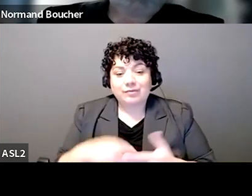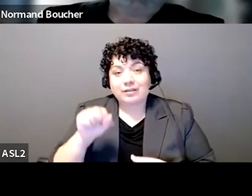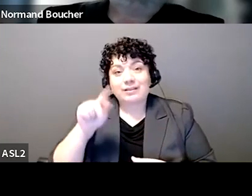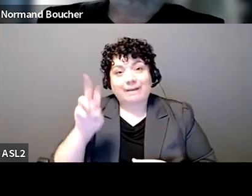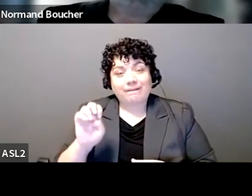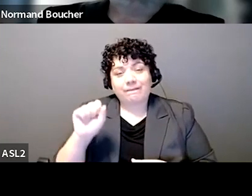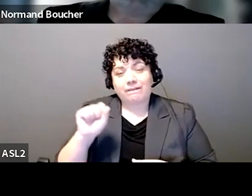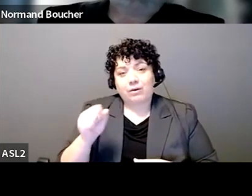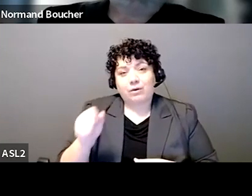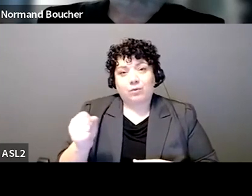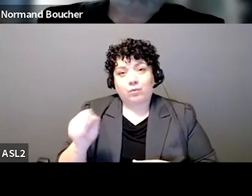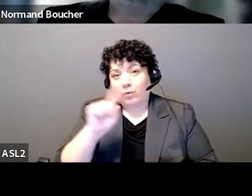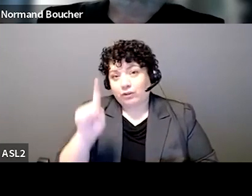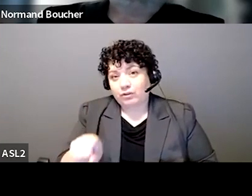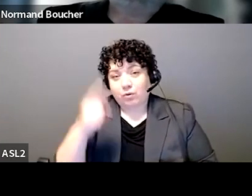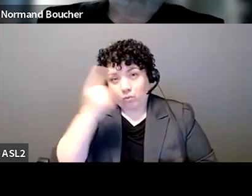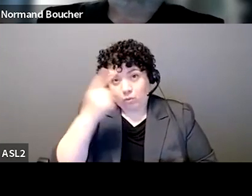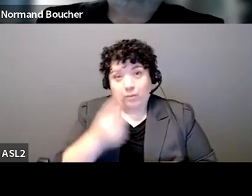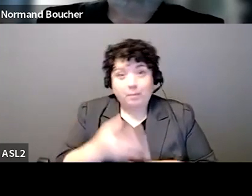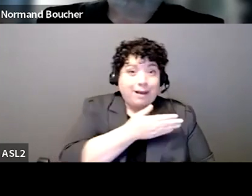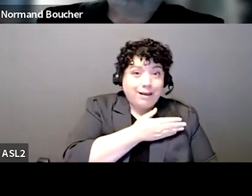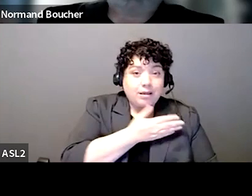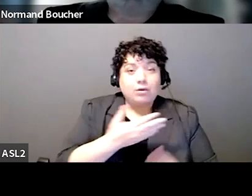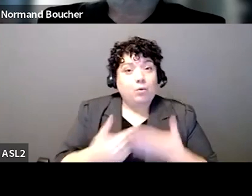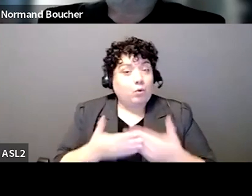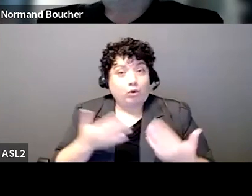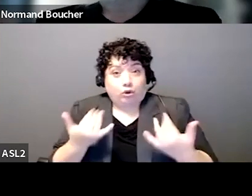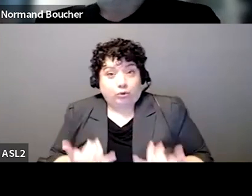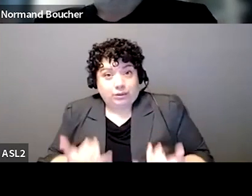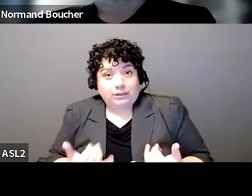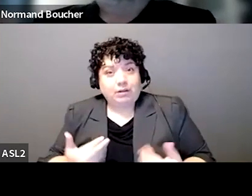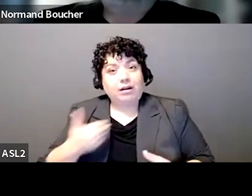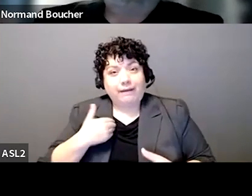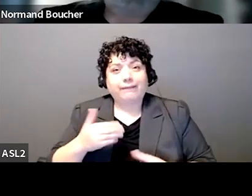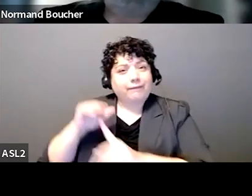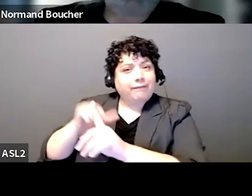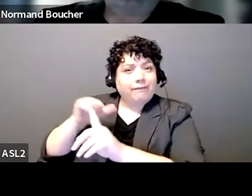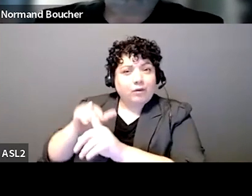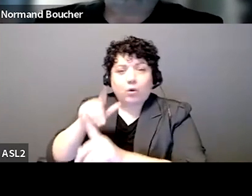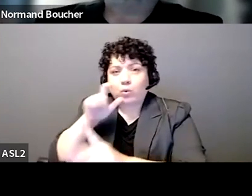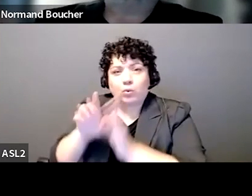is are there any past or current initiatives that are engaging policy makers and system partners